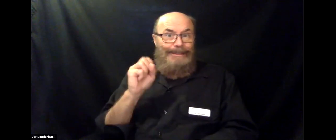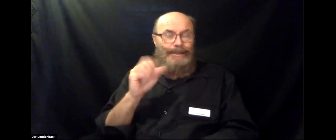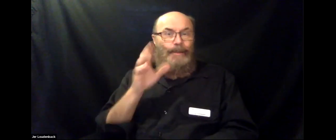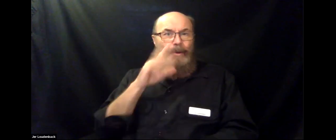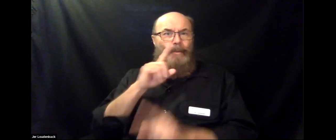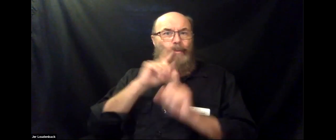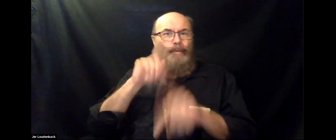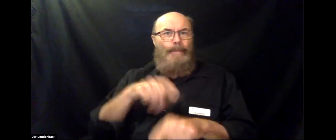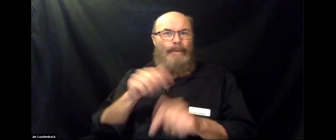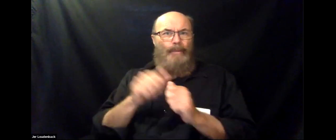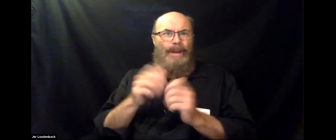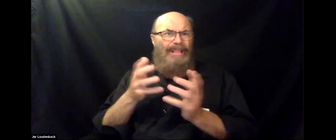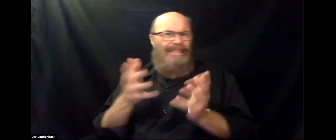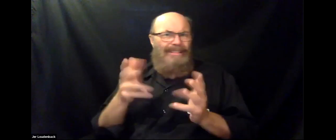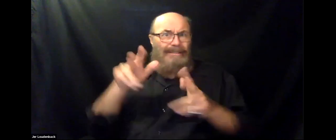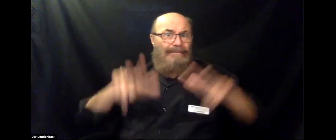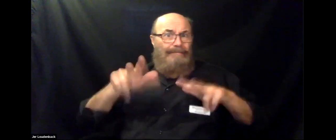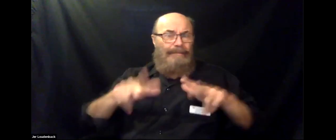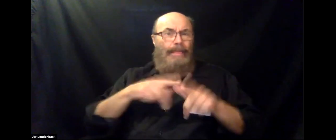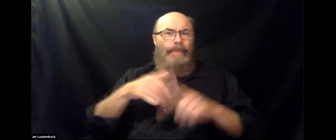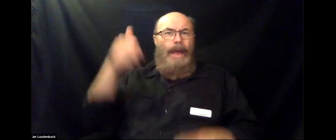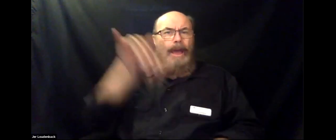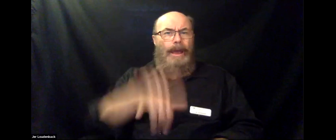never had any experience with a video relay service,